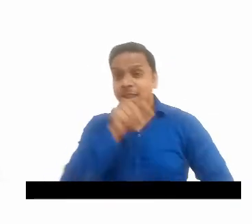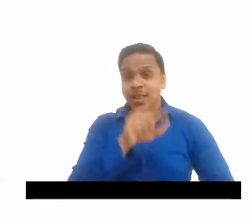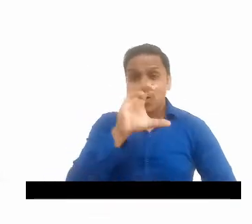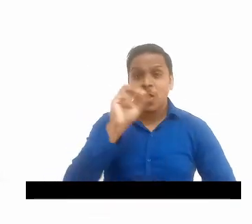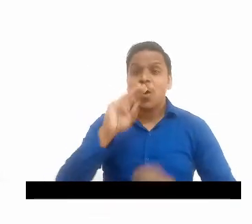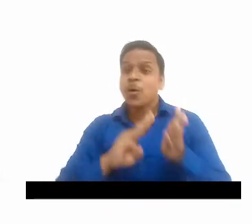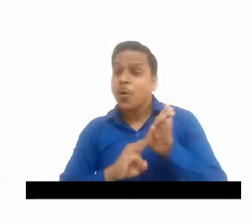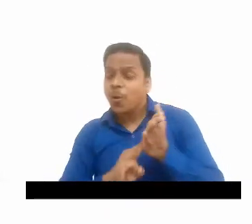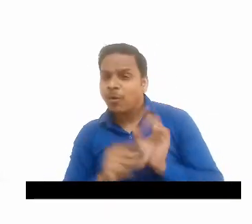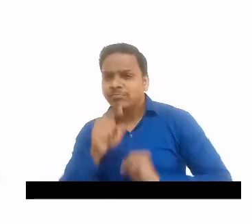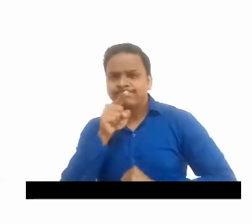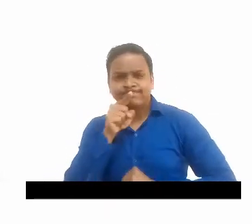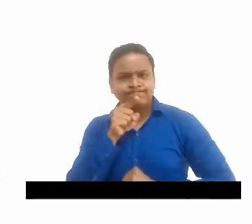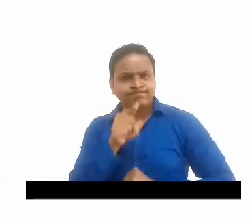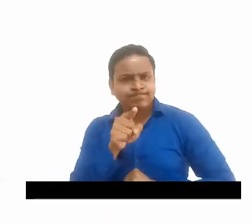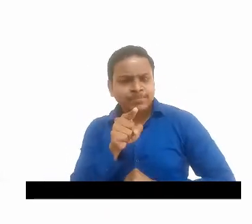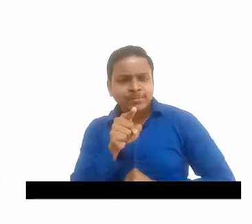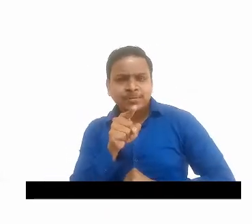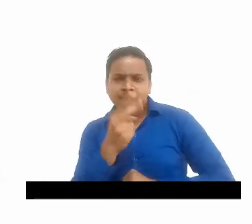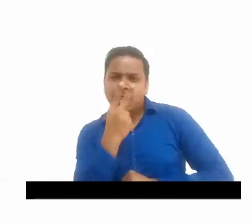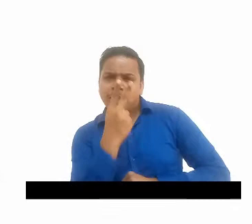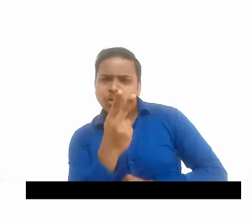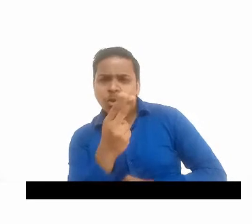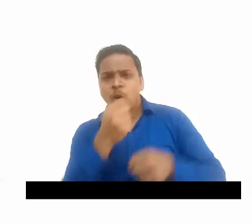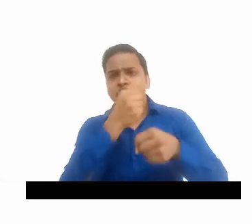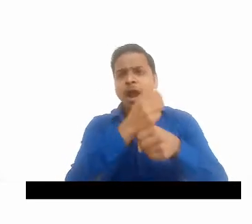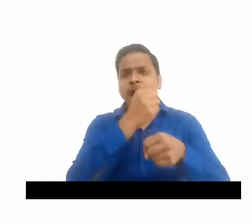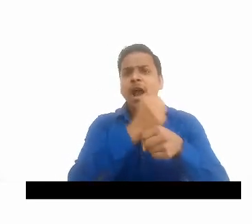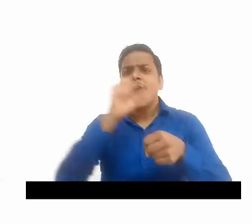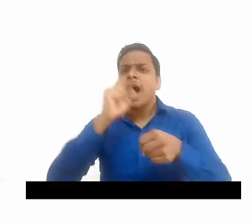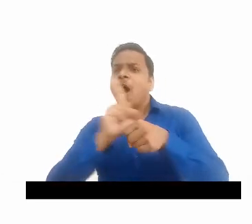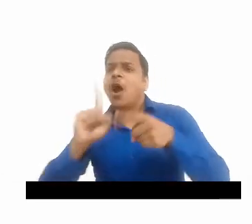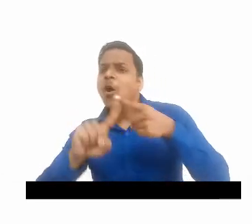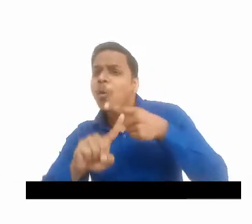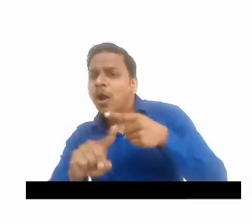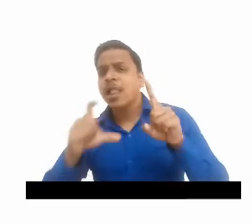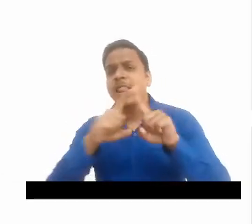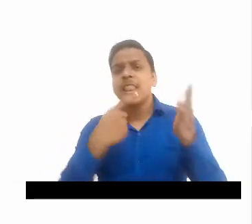Now this will take you to your Google drive folder. Now Remember only if you have your